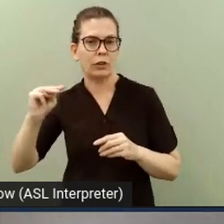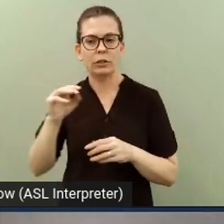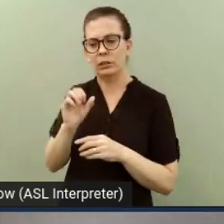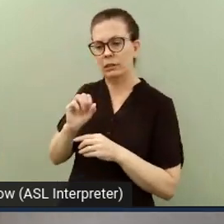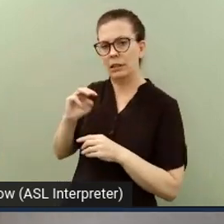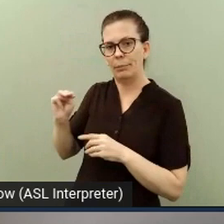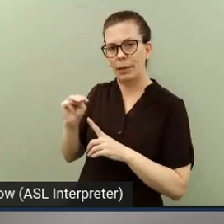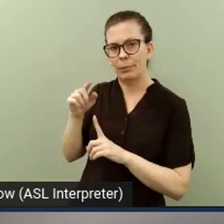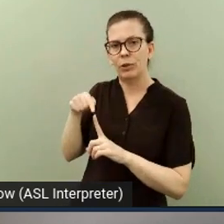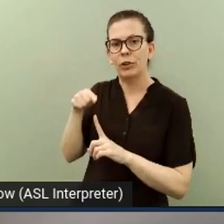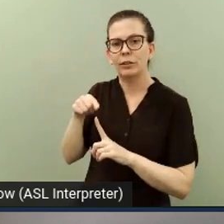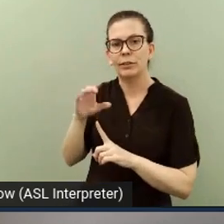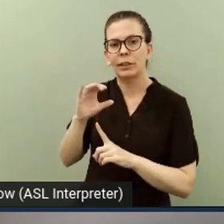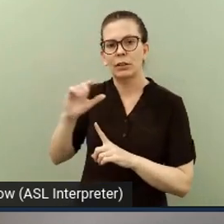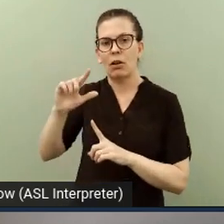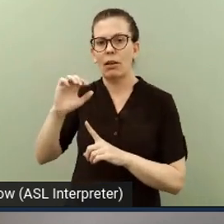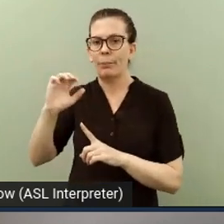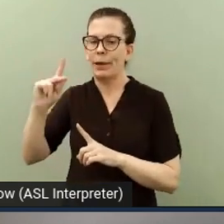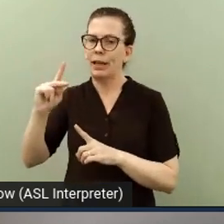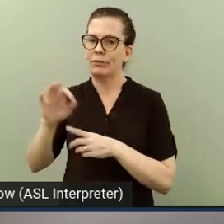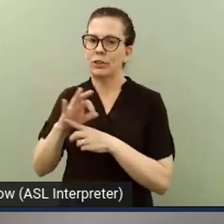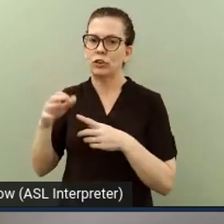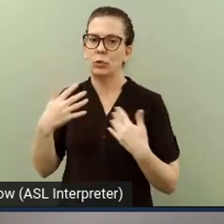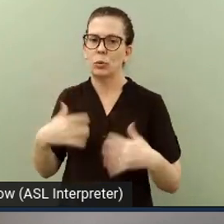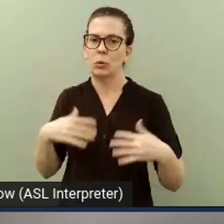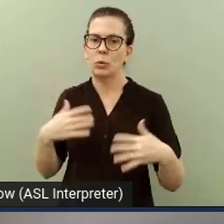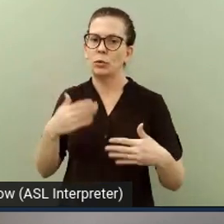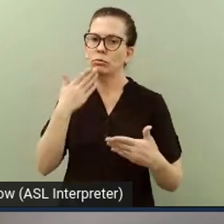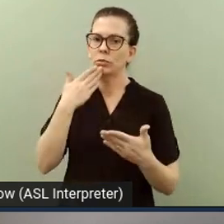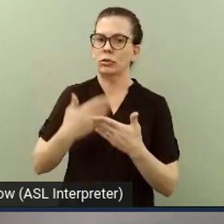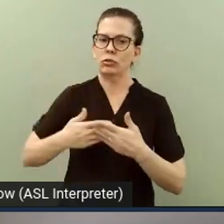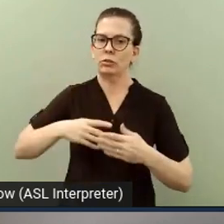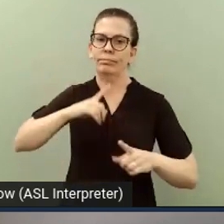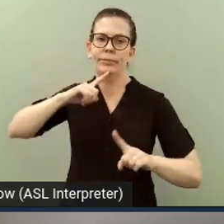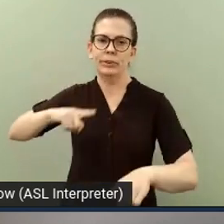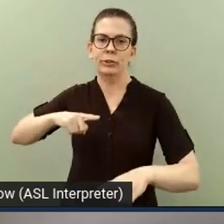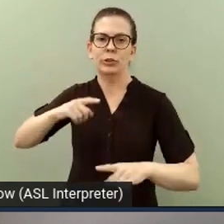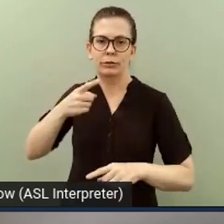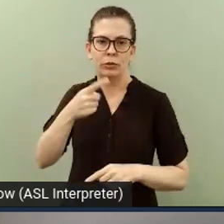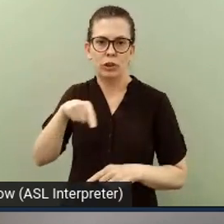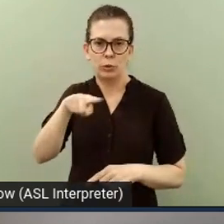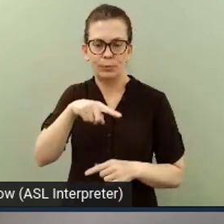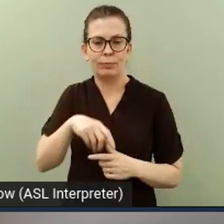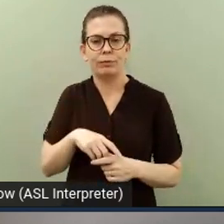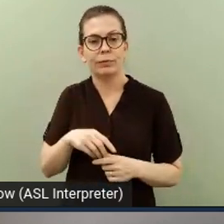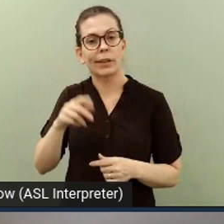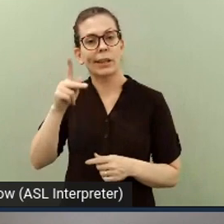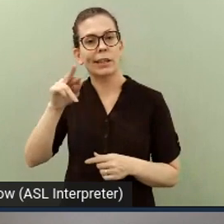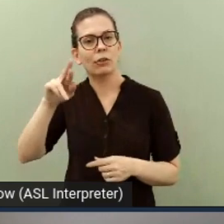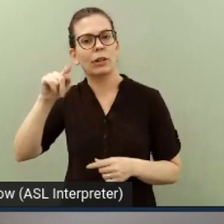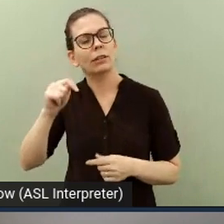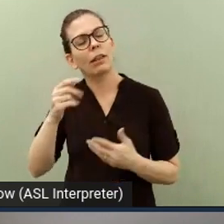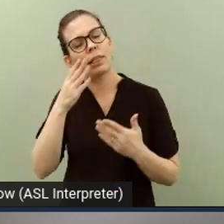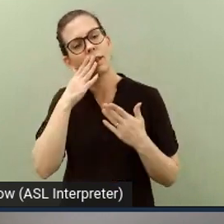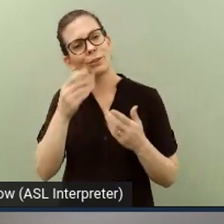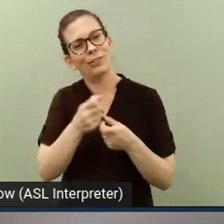with callback functions are definitely the solution for you as well, so Kirit, thank you very much.